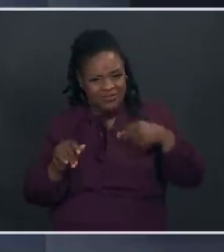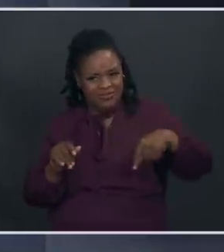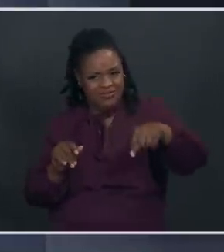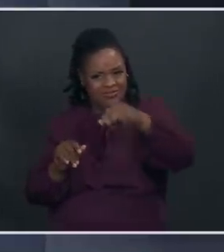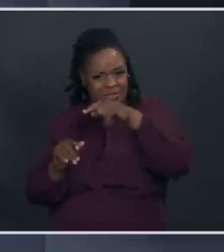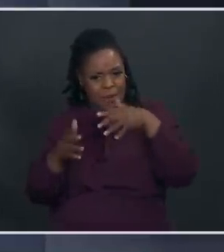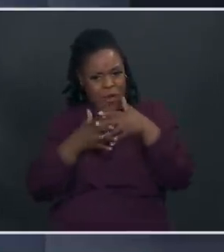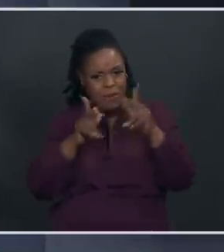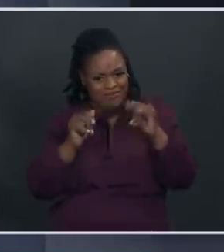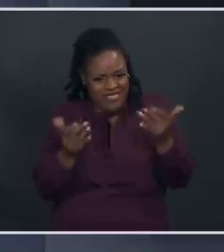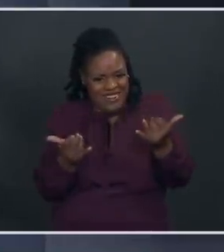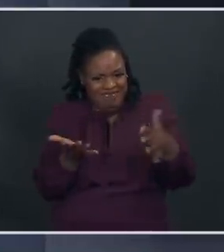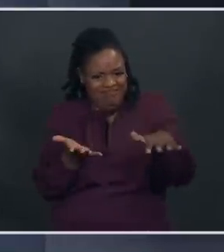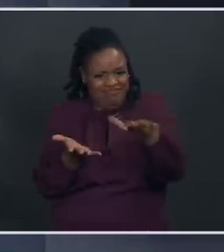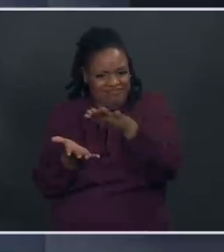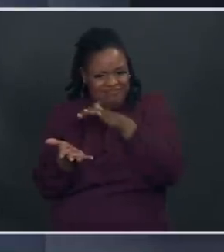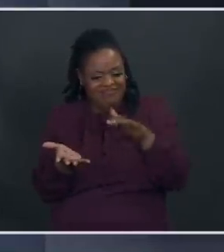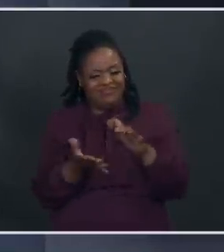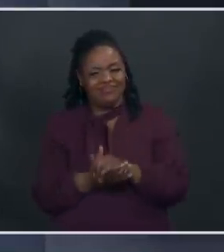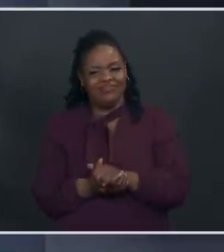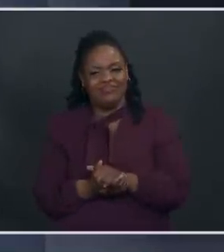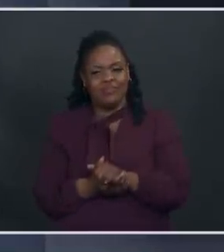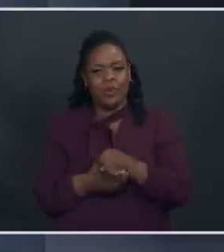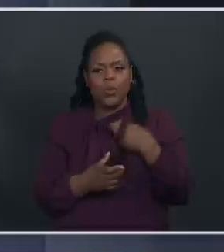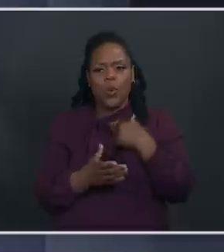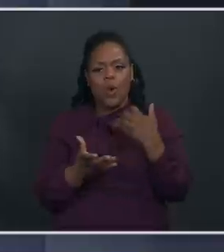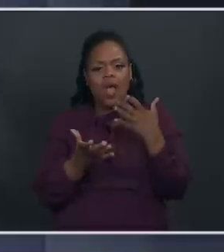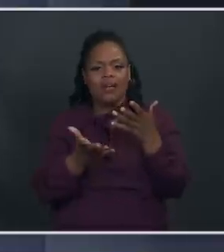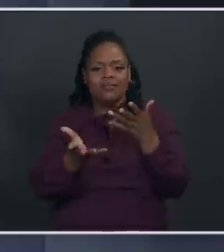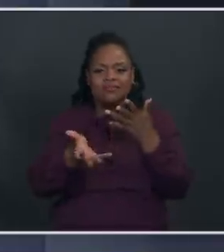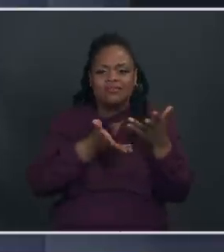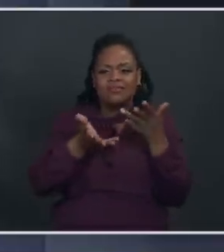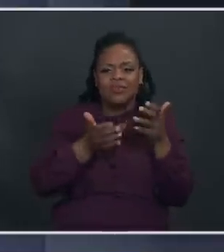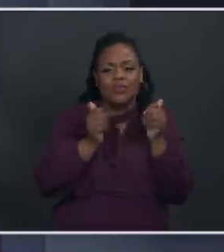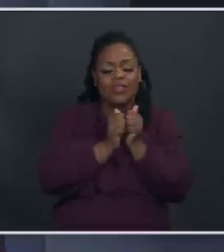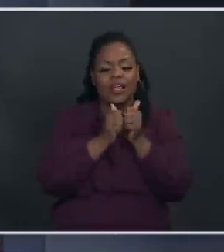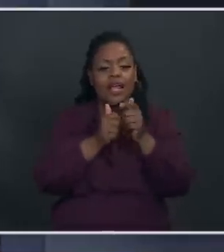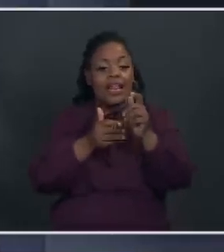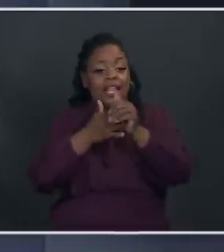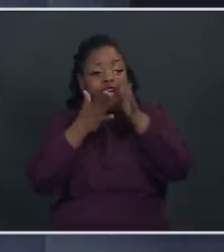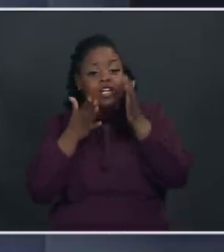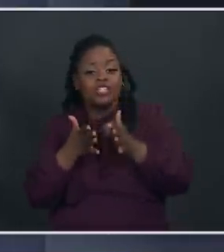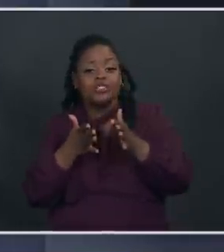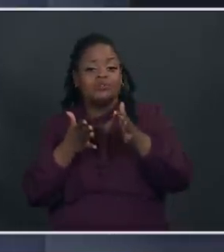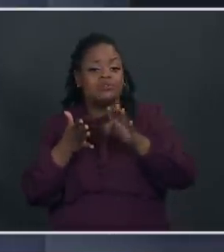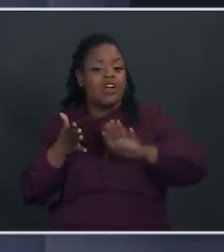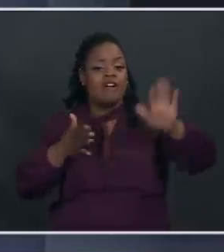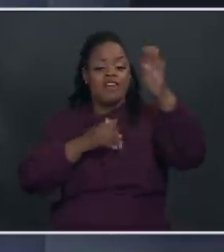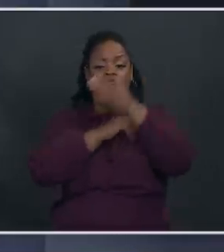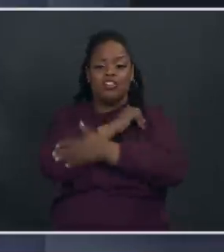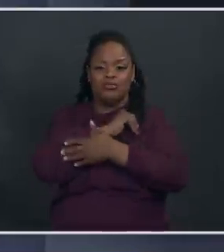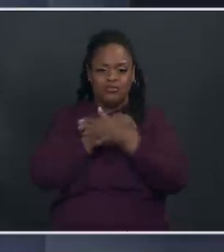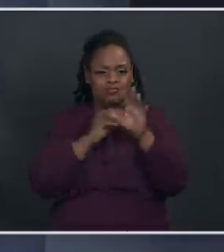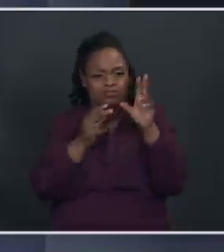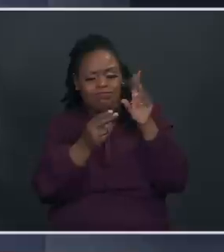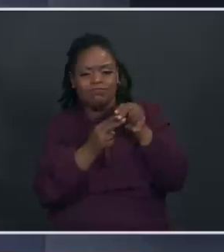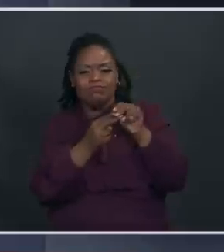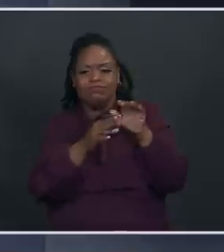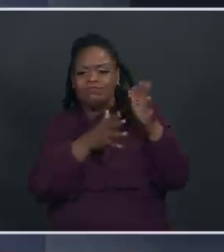and educating and engaging with leaders across the country. So, yesterday, Jeff Zients and his team spoke with bipartisan governors --